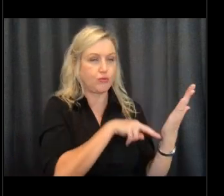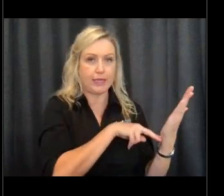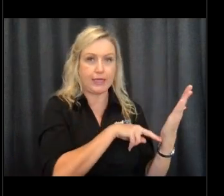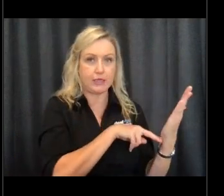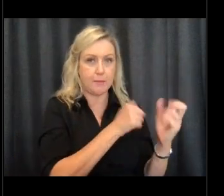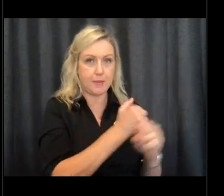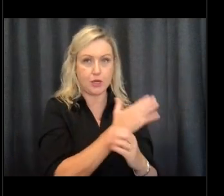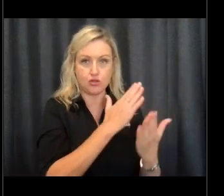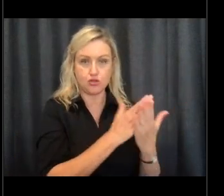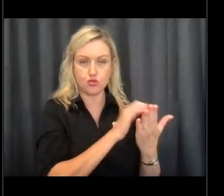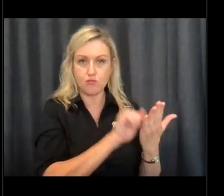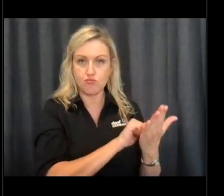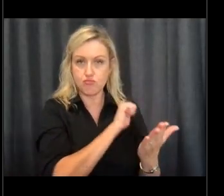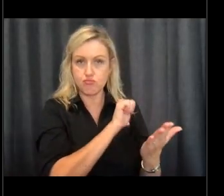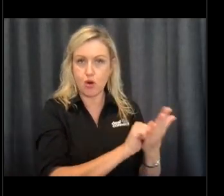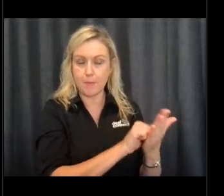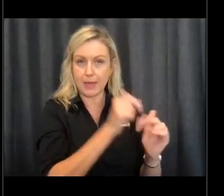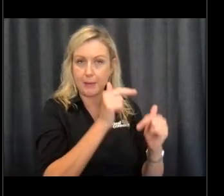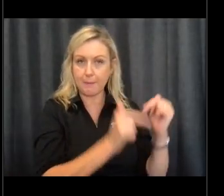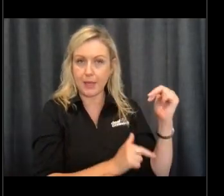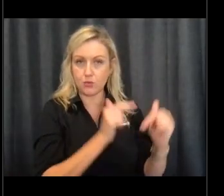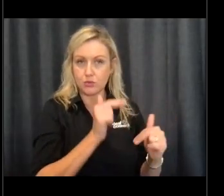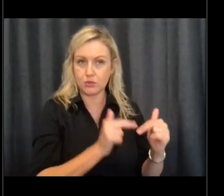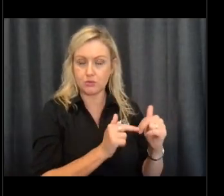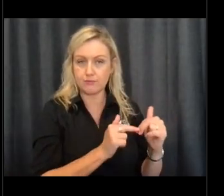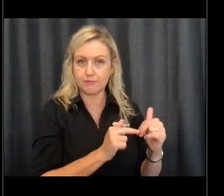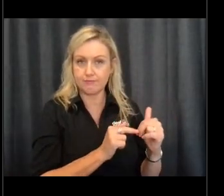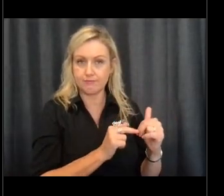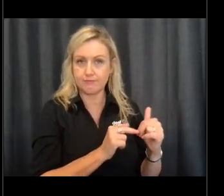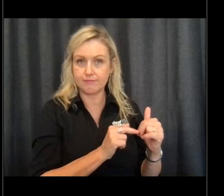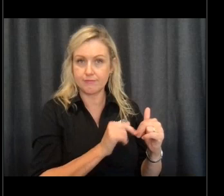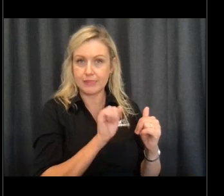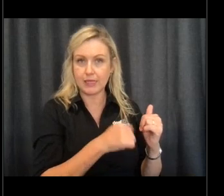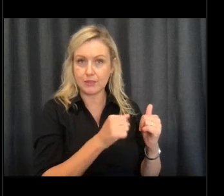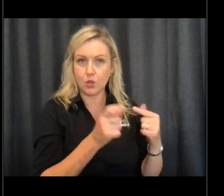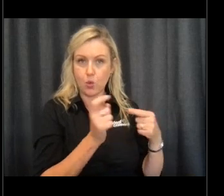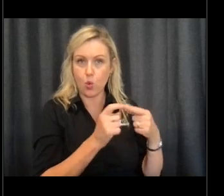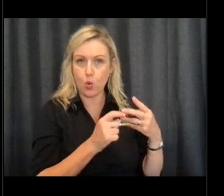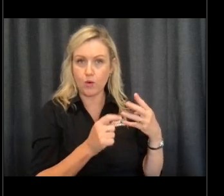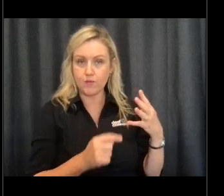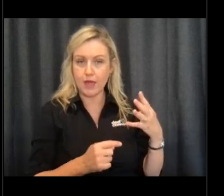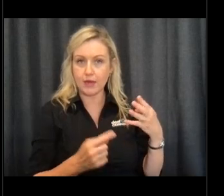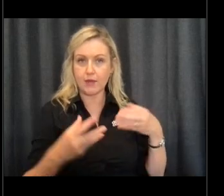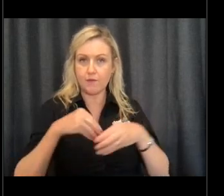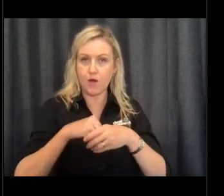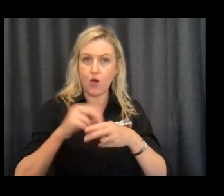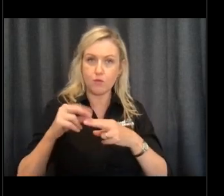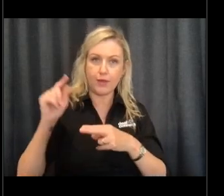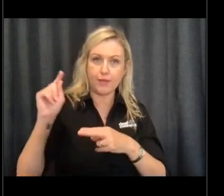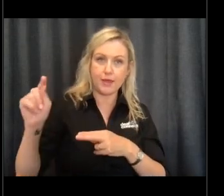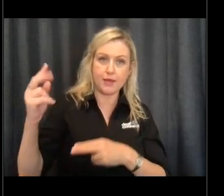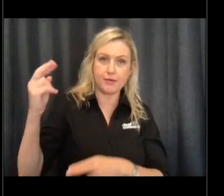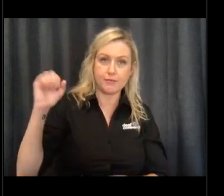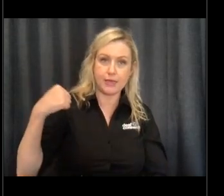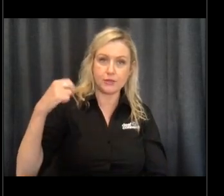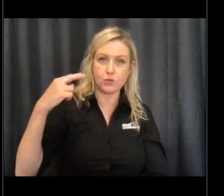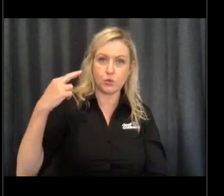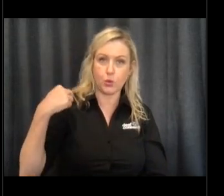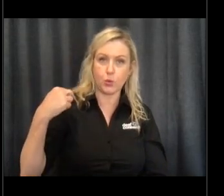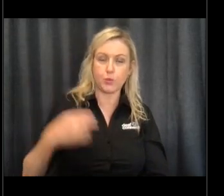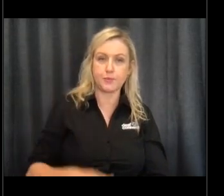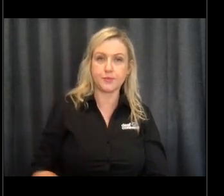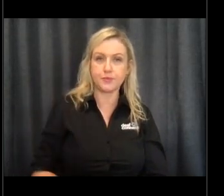All of those things would play into that and my opener - because what I suspect